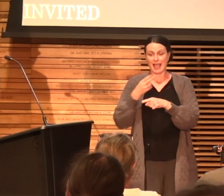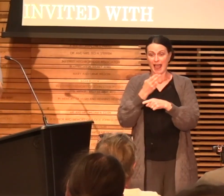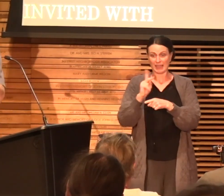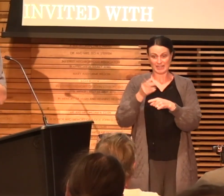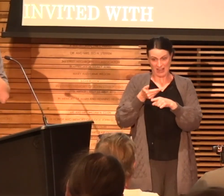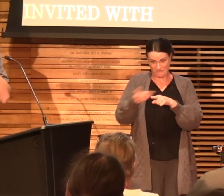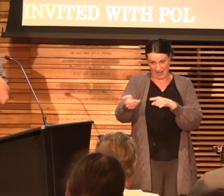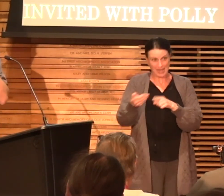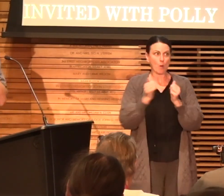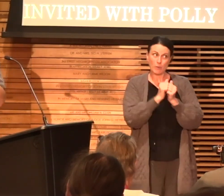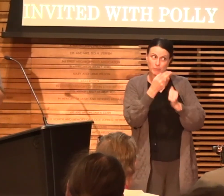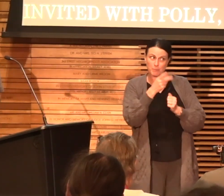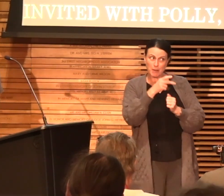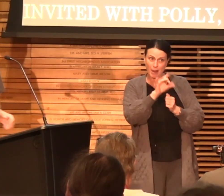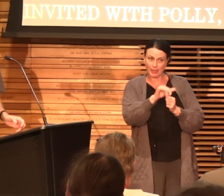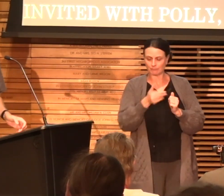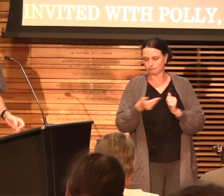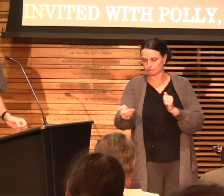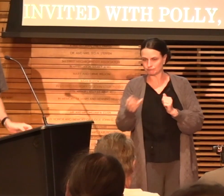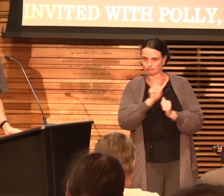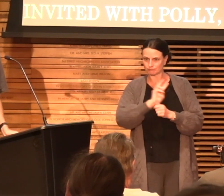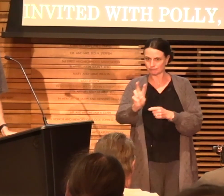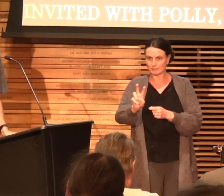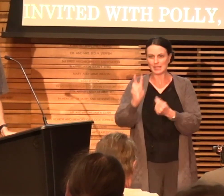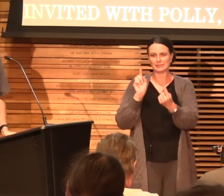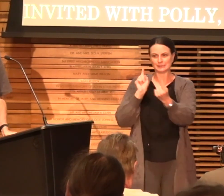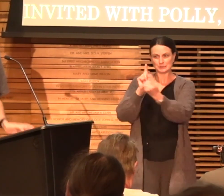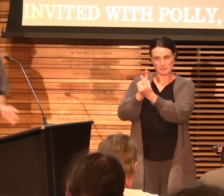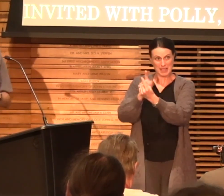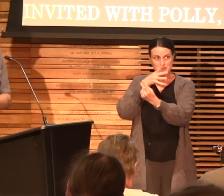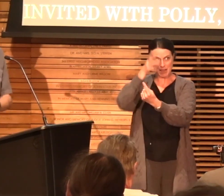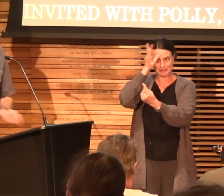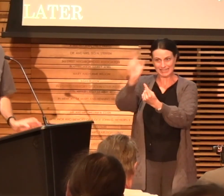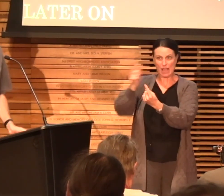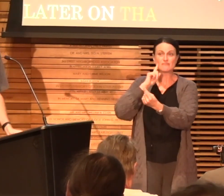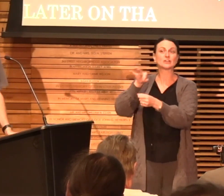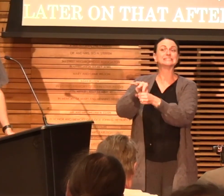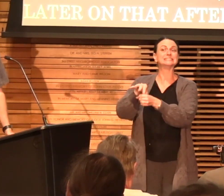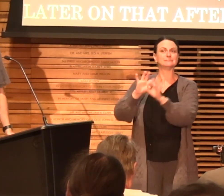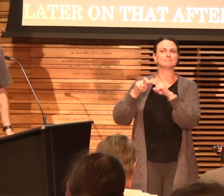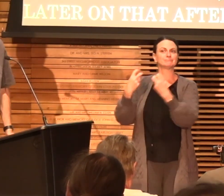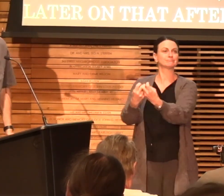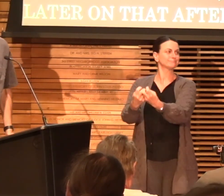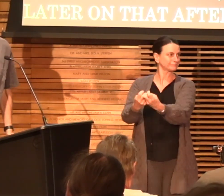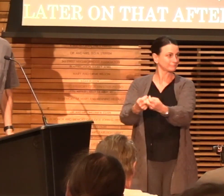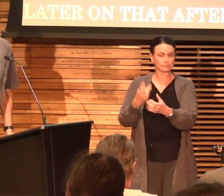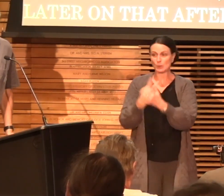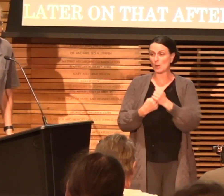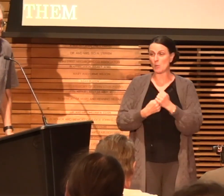back to meet the parents later on that afternoon for tea. So both of them're there.